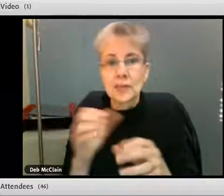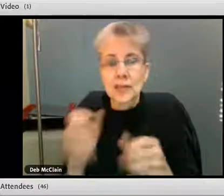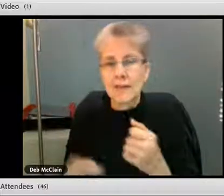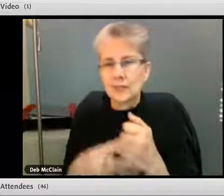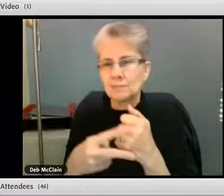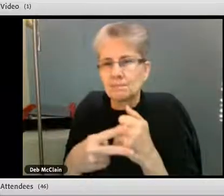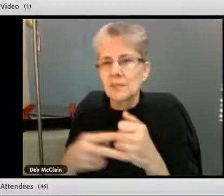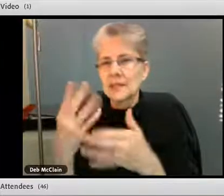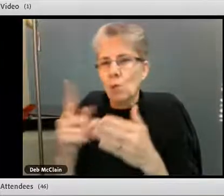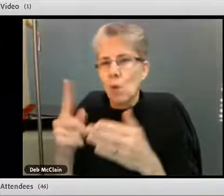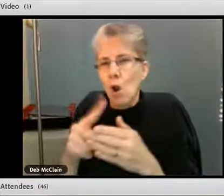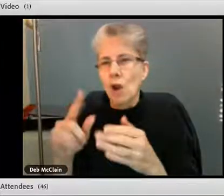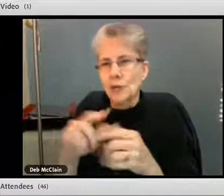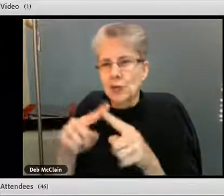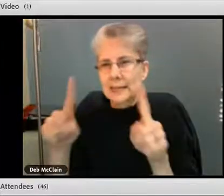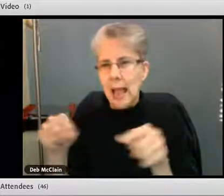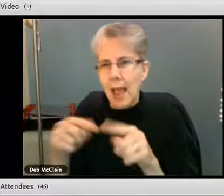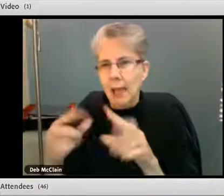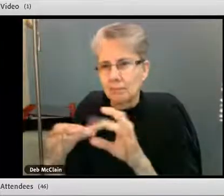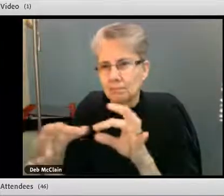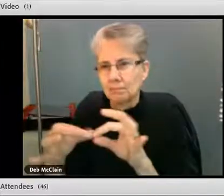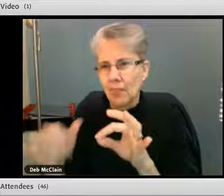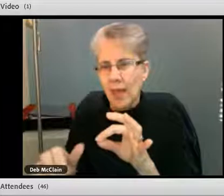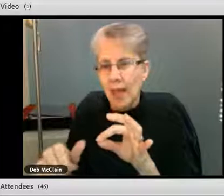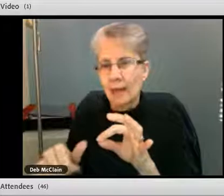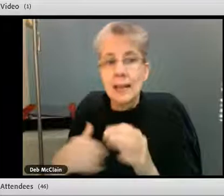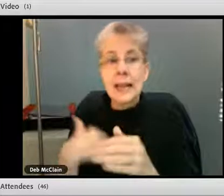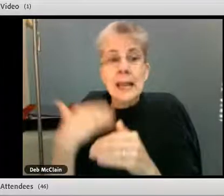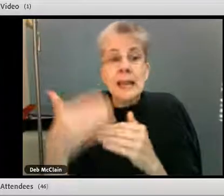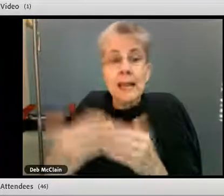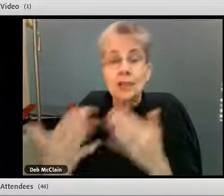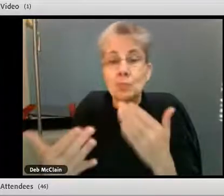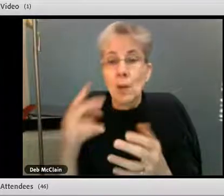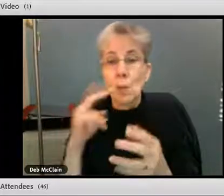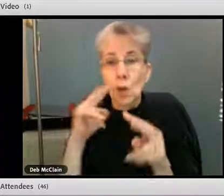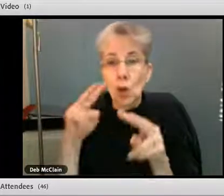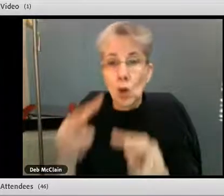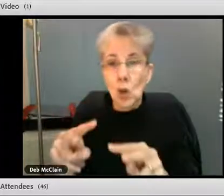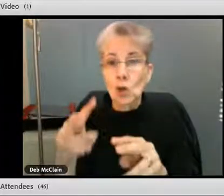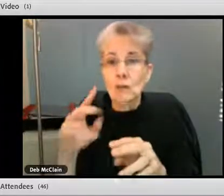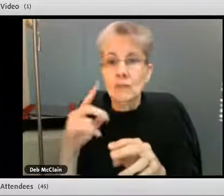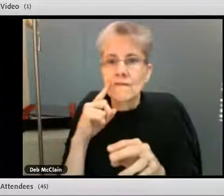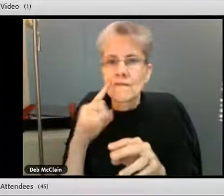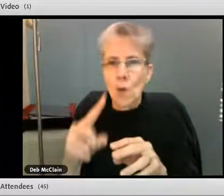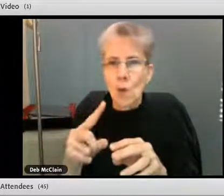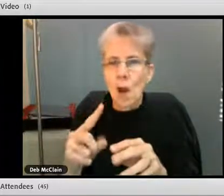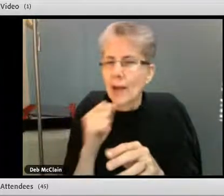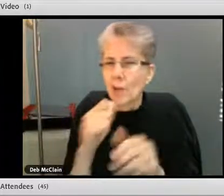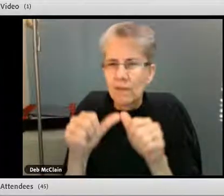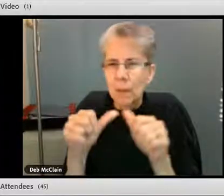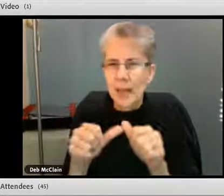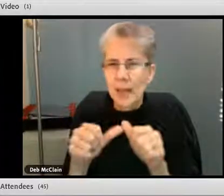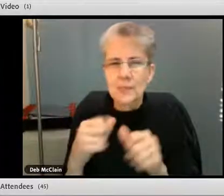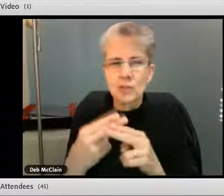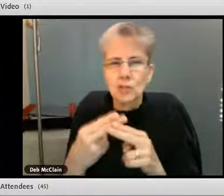Moving past that, you might want to look into -- I don't have a site for it but we mentioned Pixabay also has vectors,